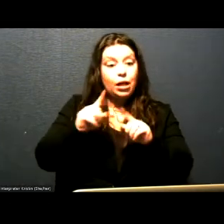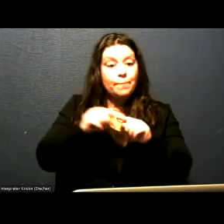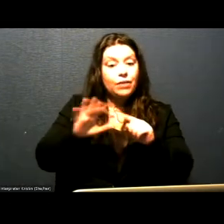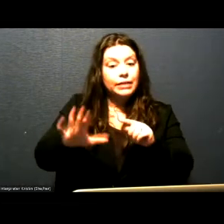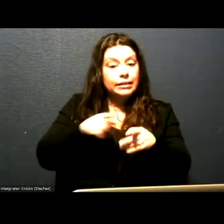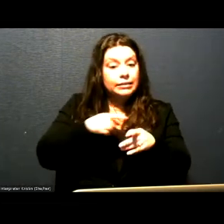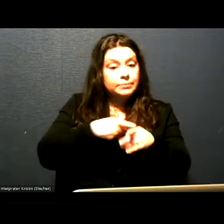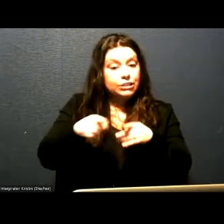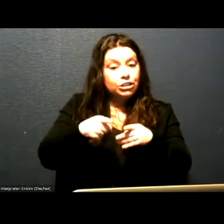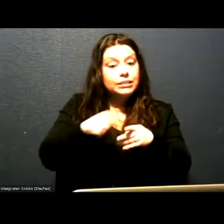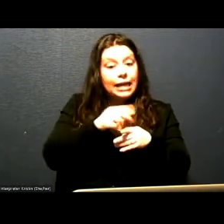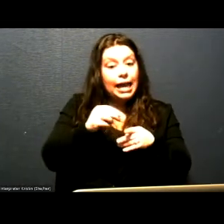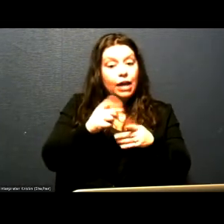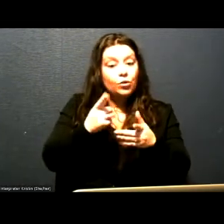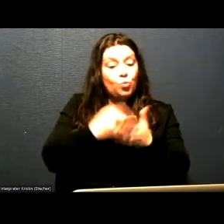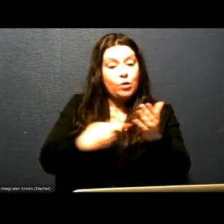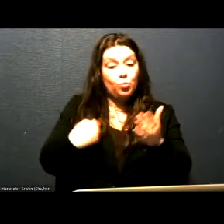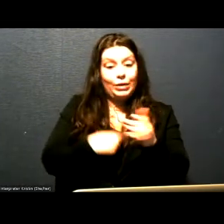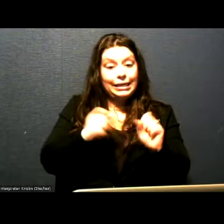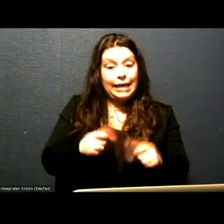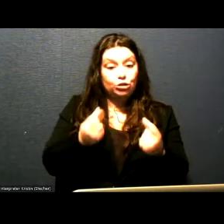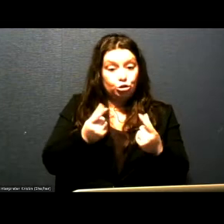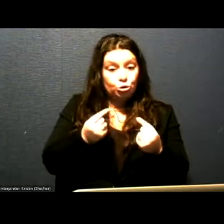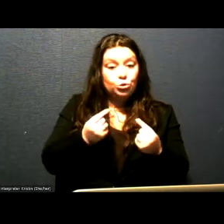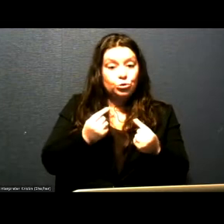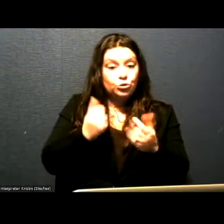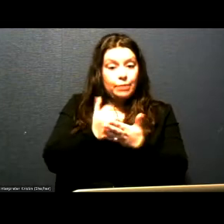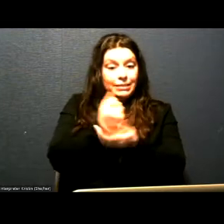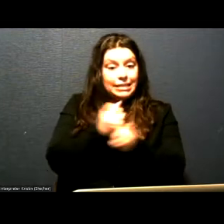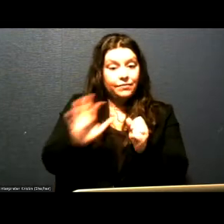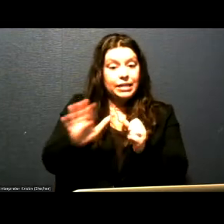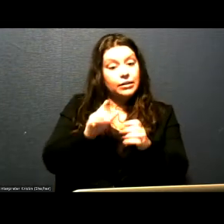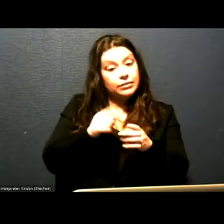Can you tell us a little bit more about, you said they had some stories of their own to share? About their background.